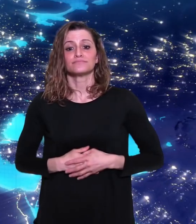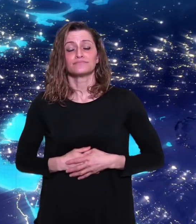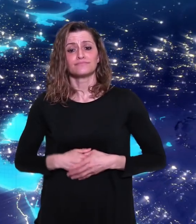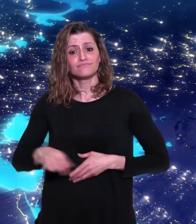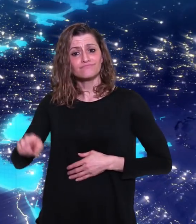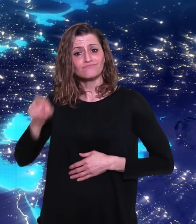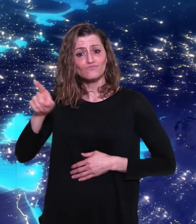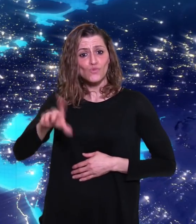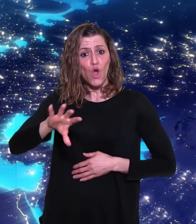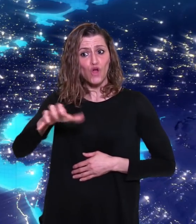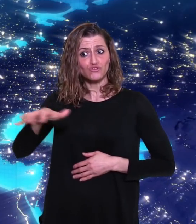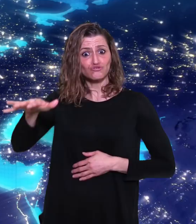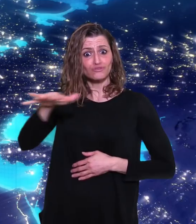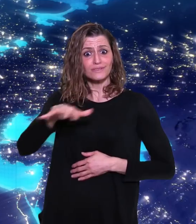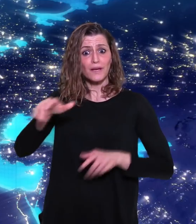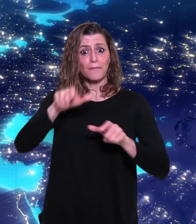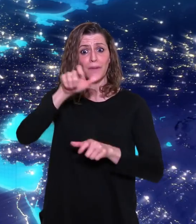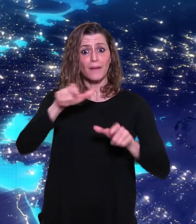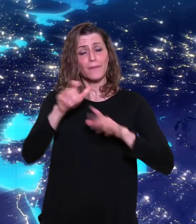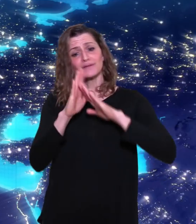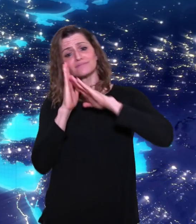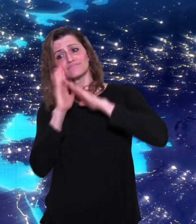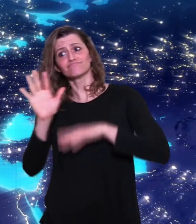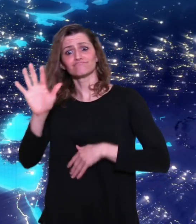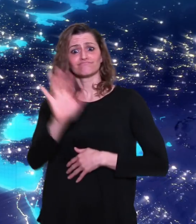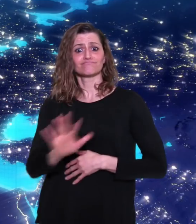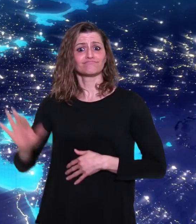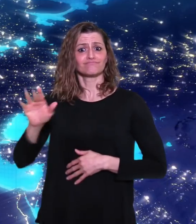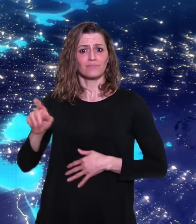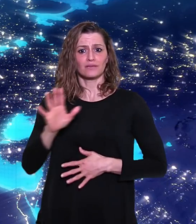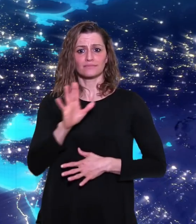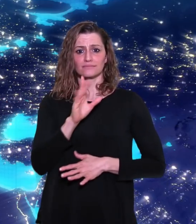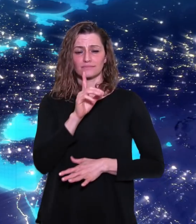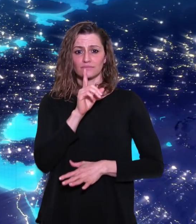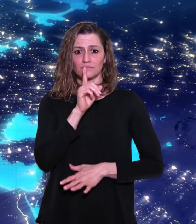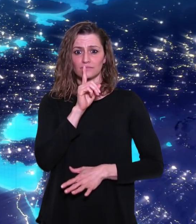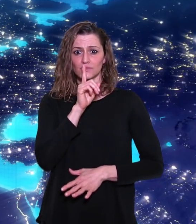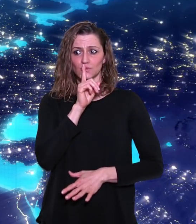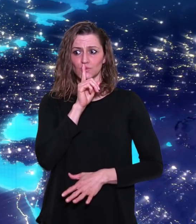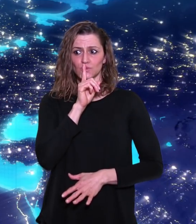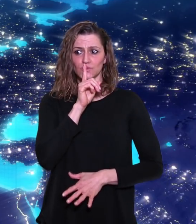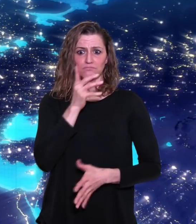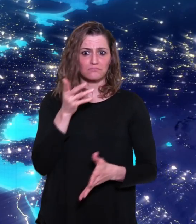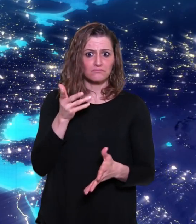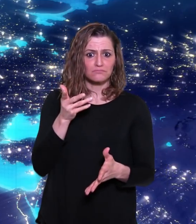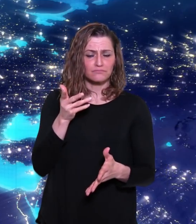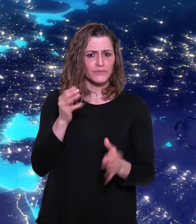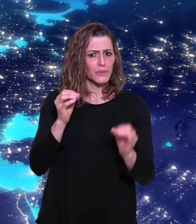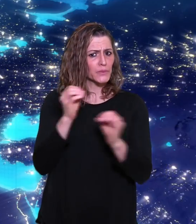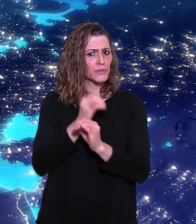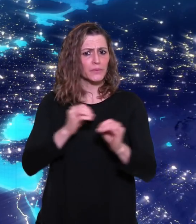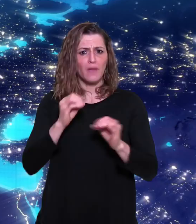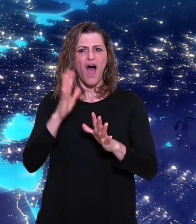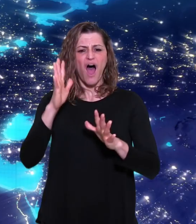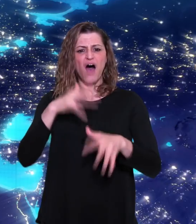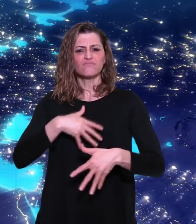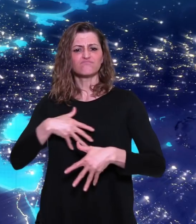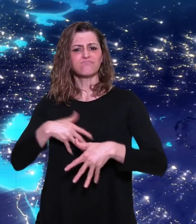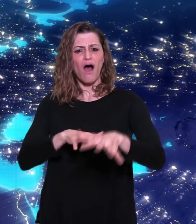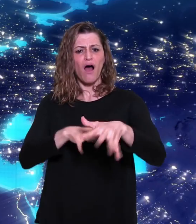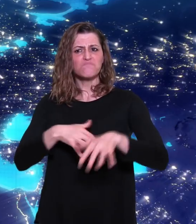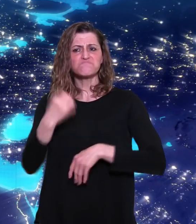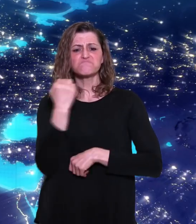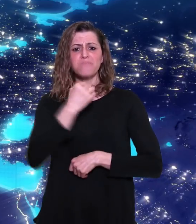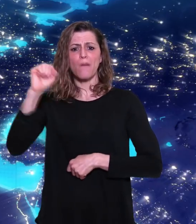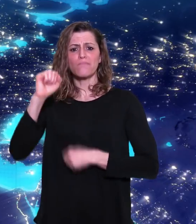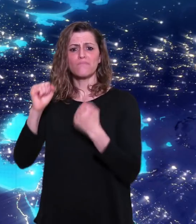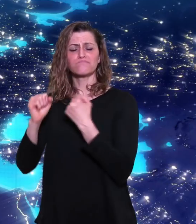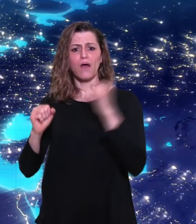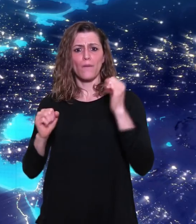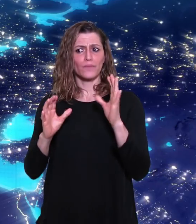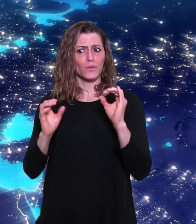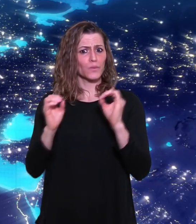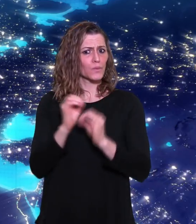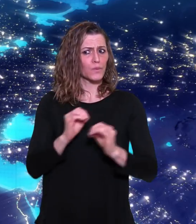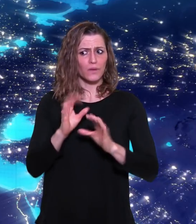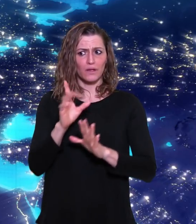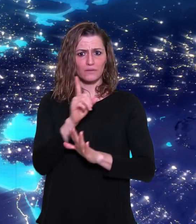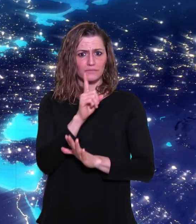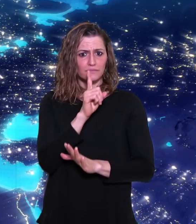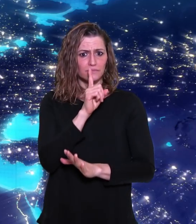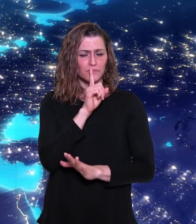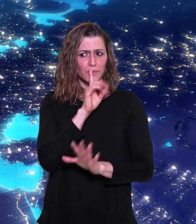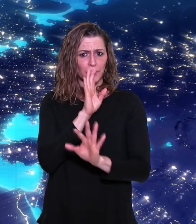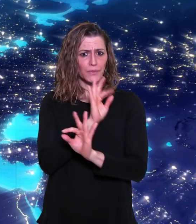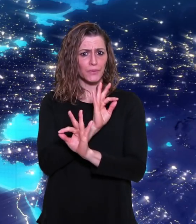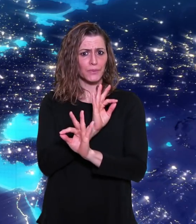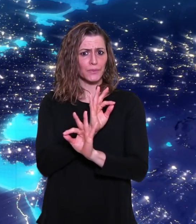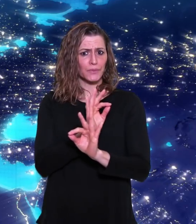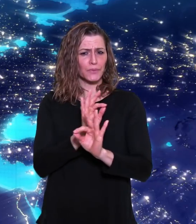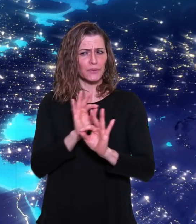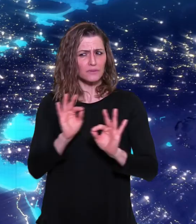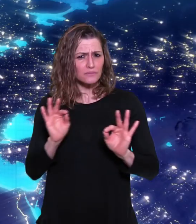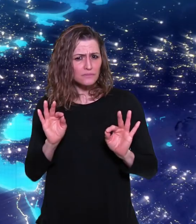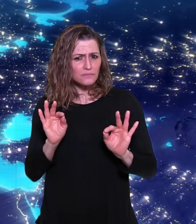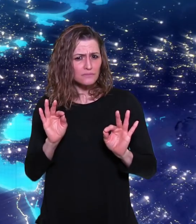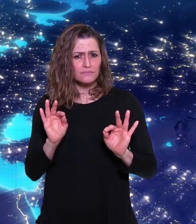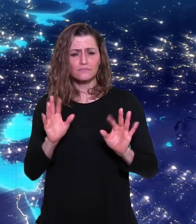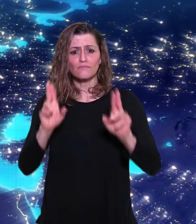quiet and there are no protests. The international community is